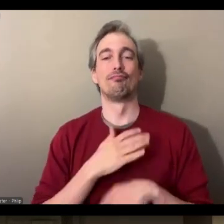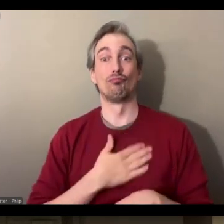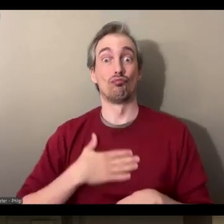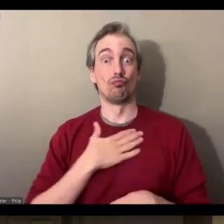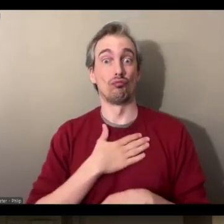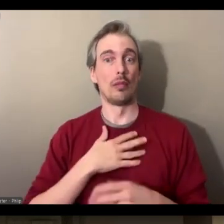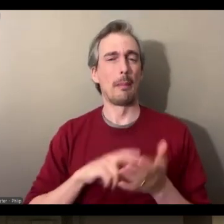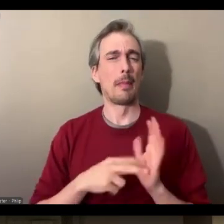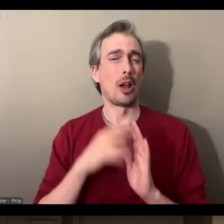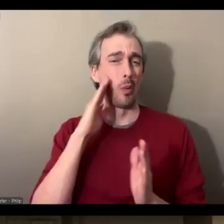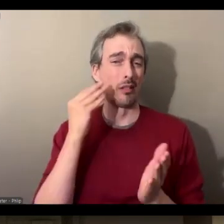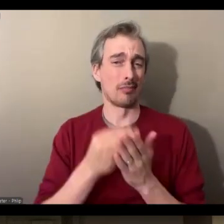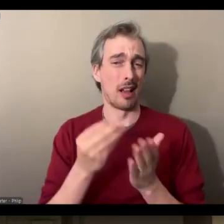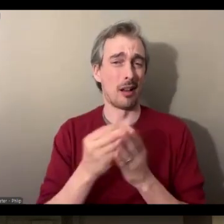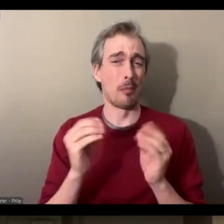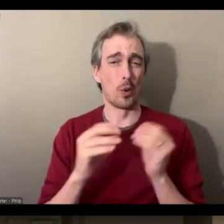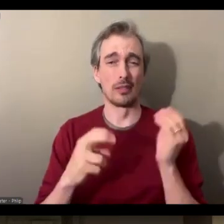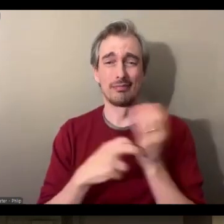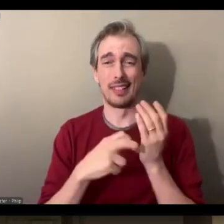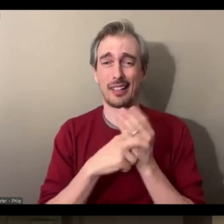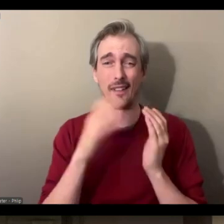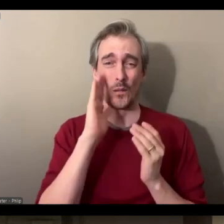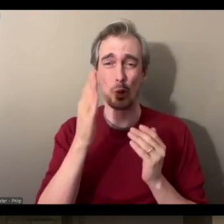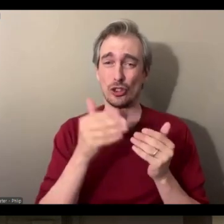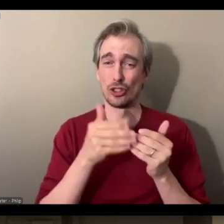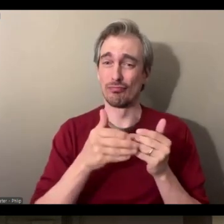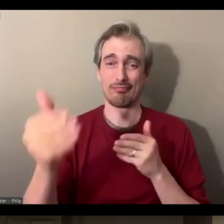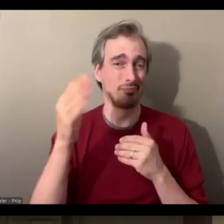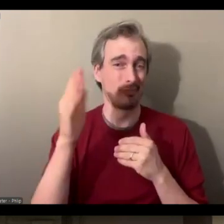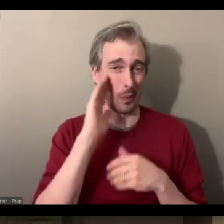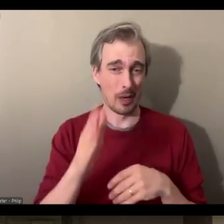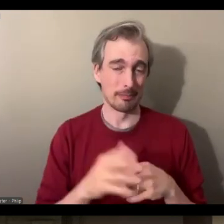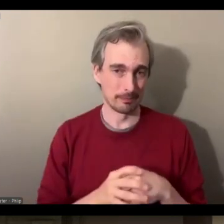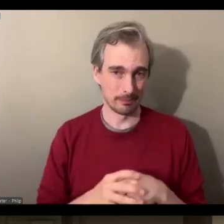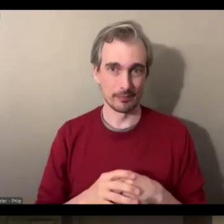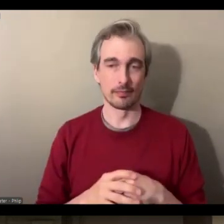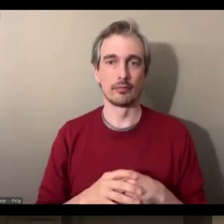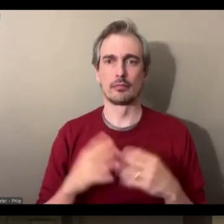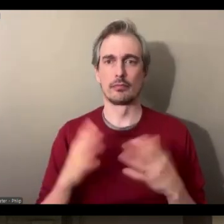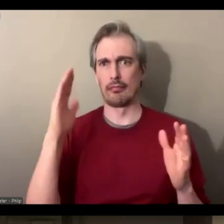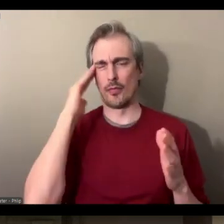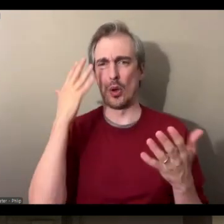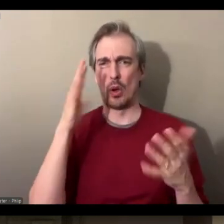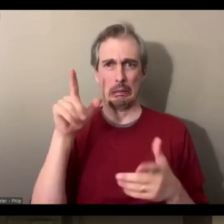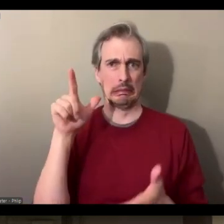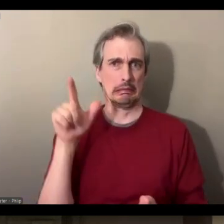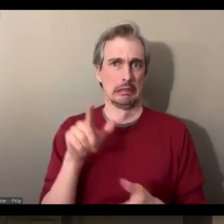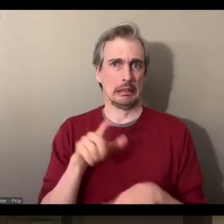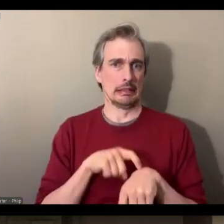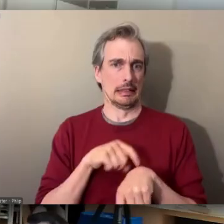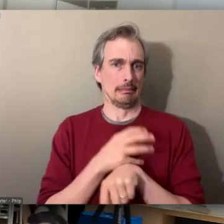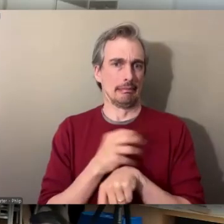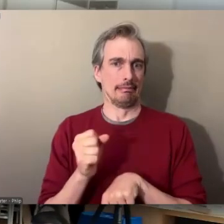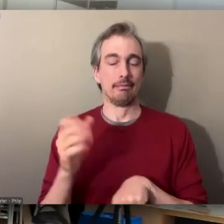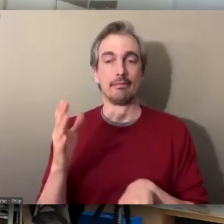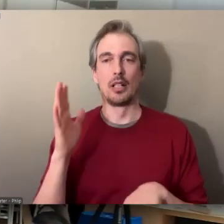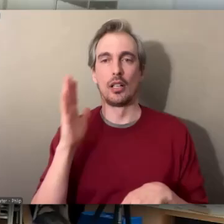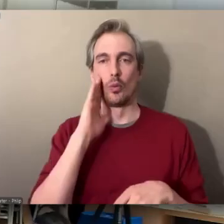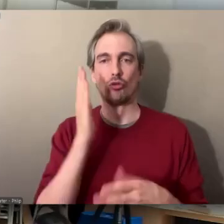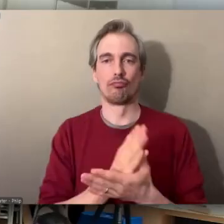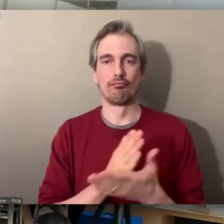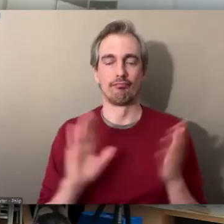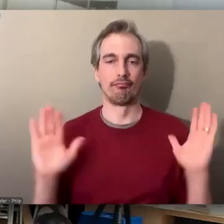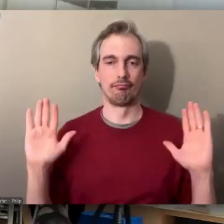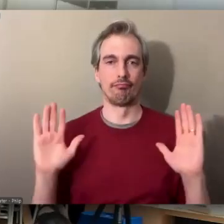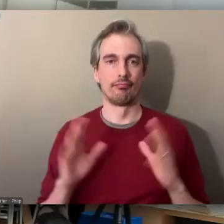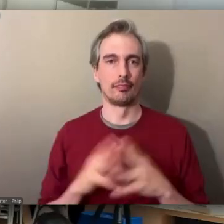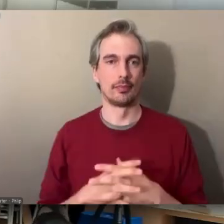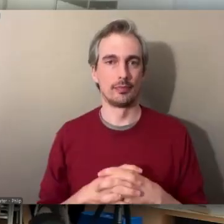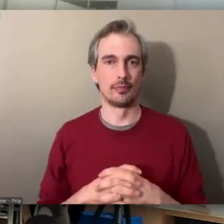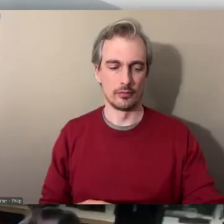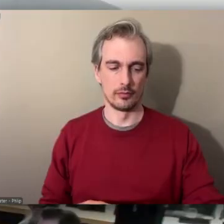based on regulations. And I know we're running low on time. So I'm gonna leave it there.